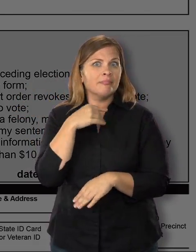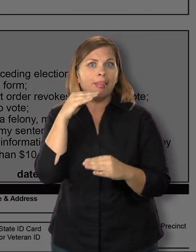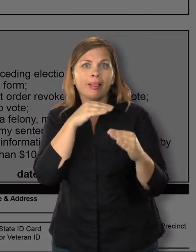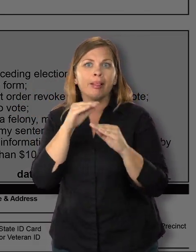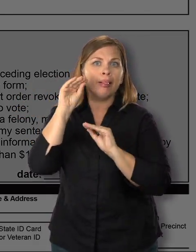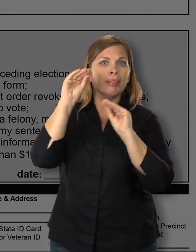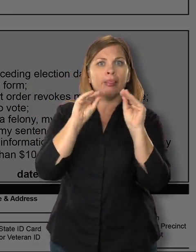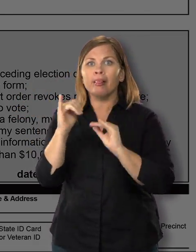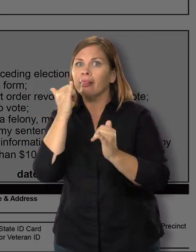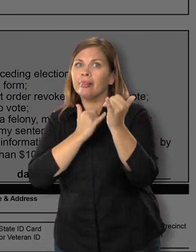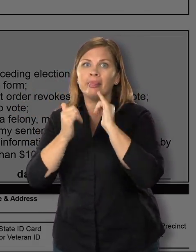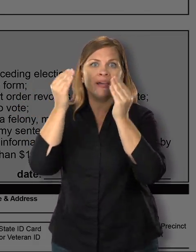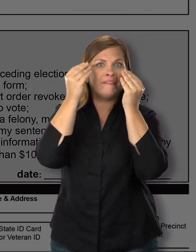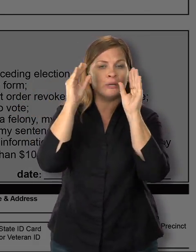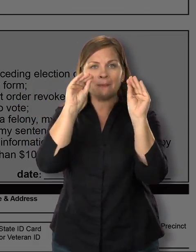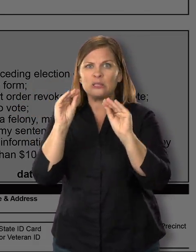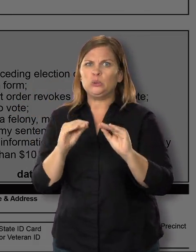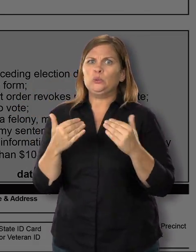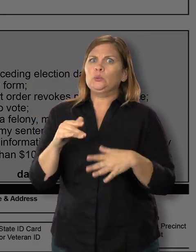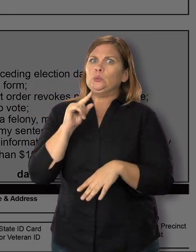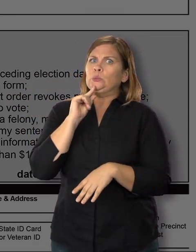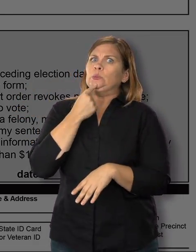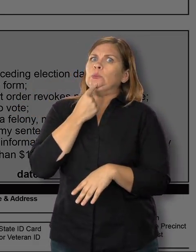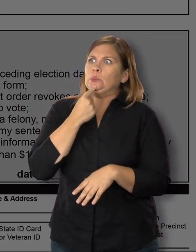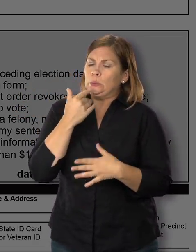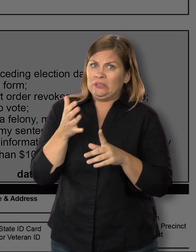is a felony punishable by not more than 5 years imprisonment